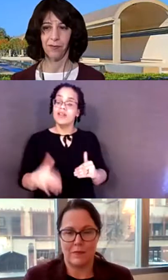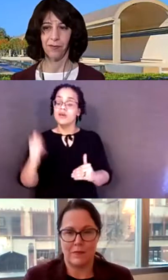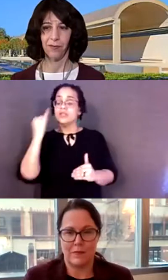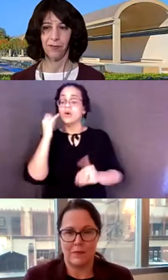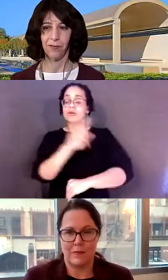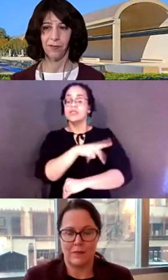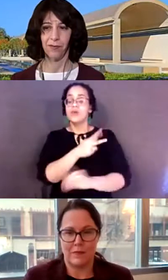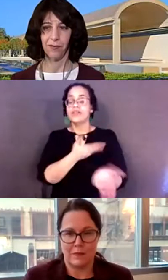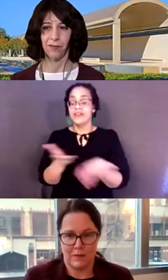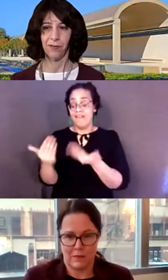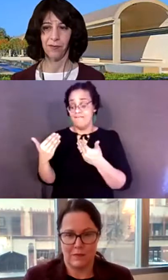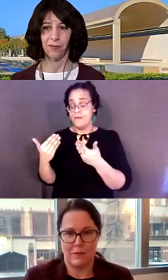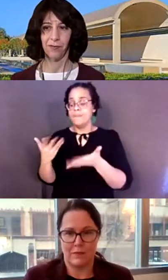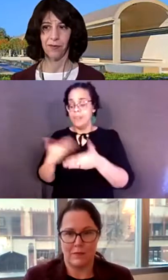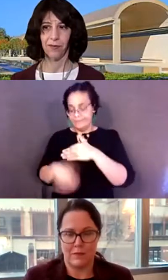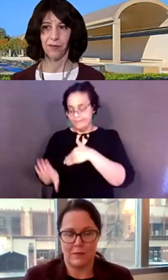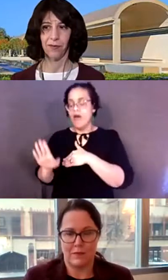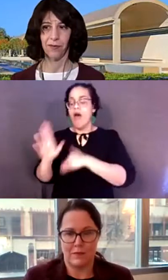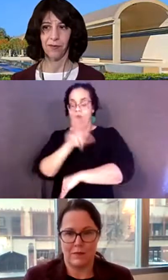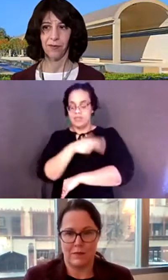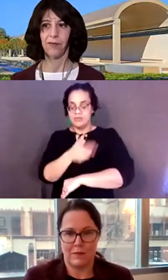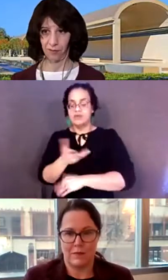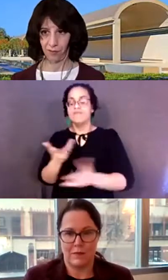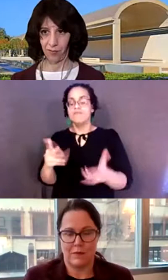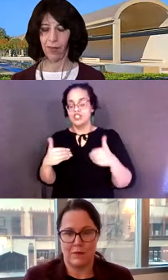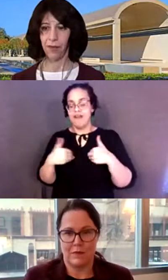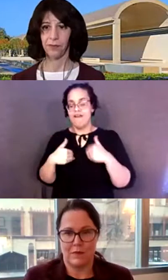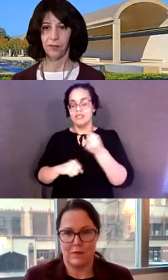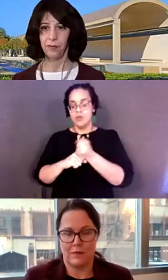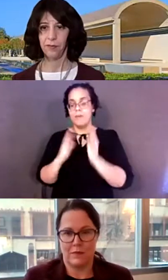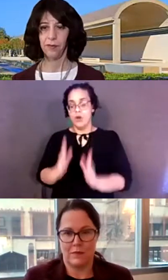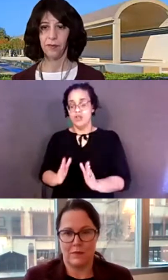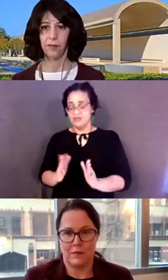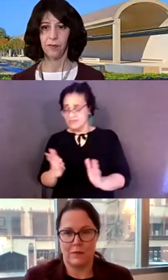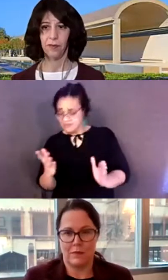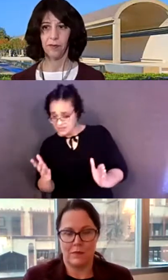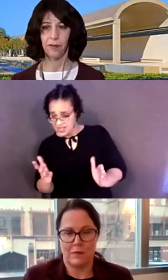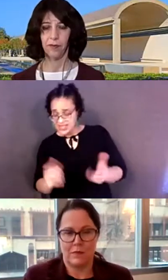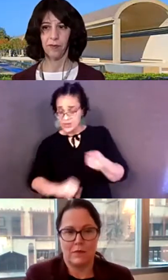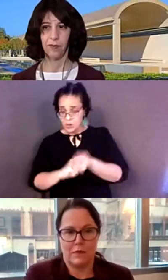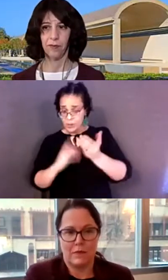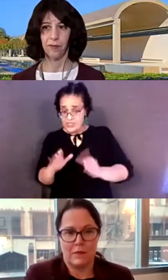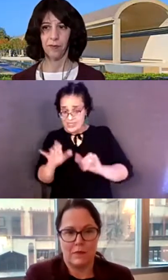person. Is there a time limit for a support person's stay?